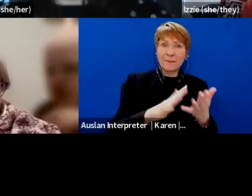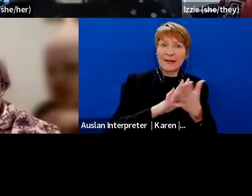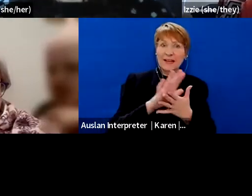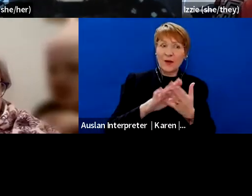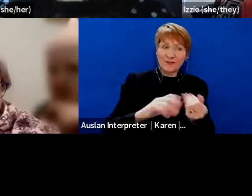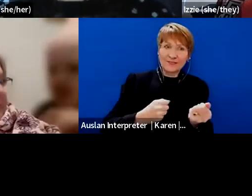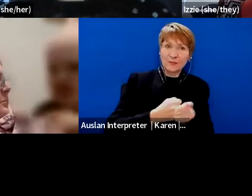adults as well.